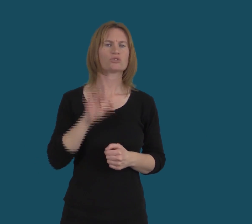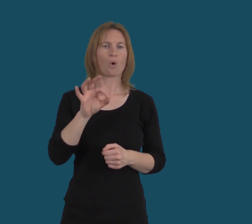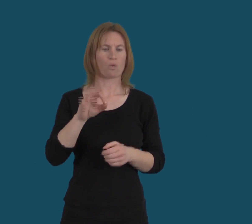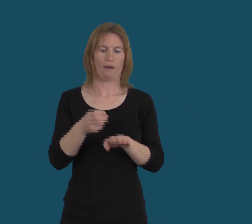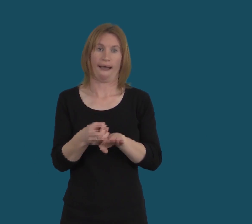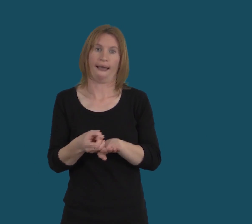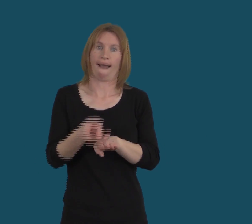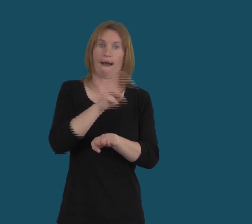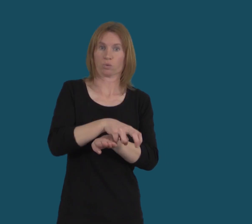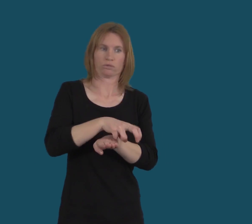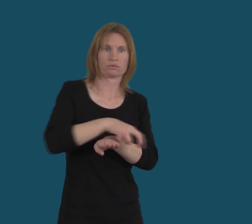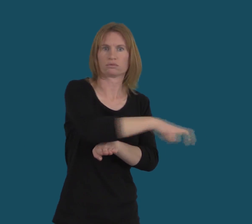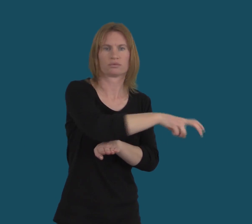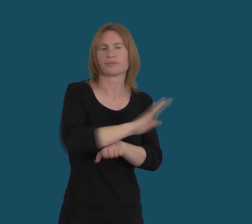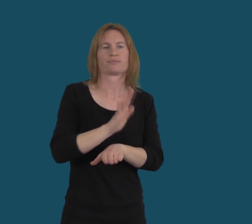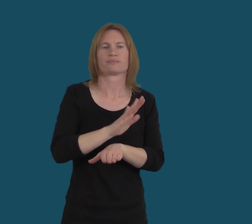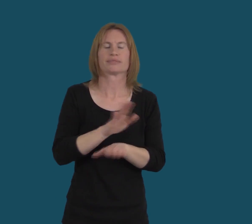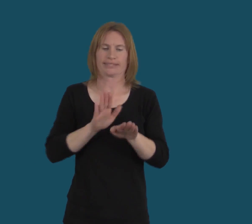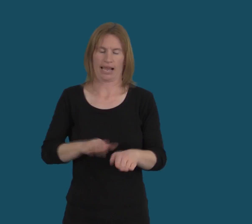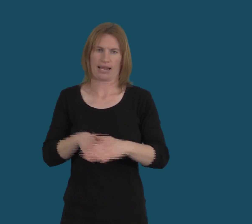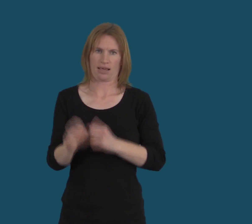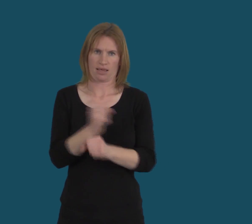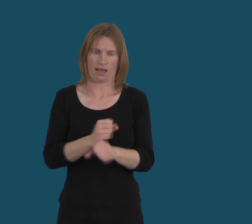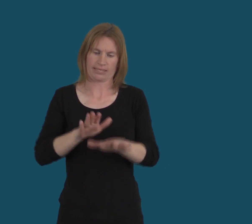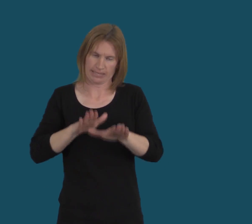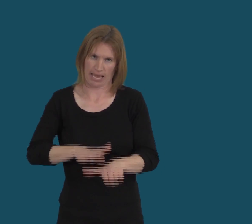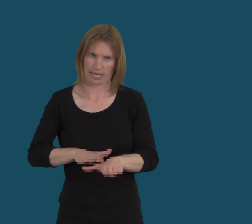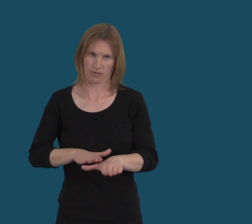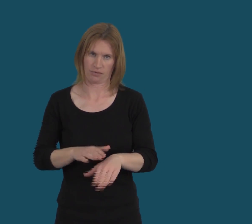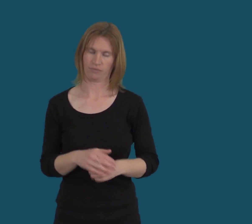Stay in your car, do not leave your car.